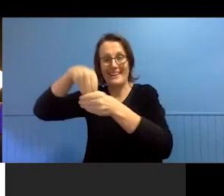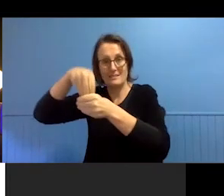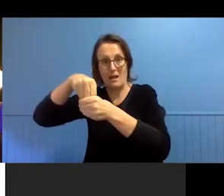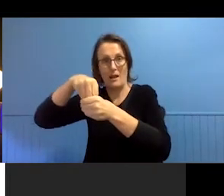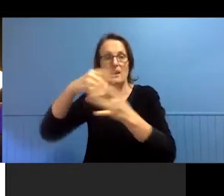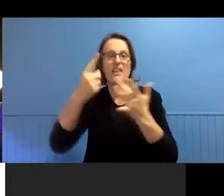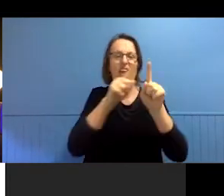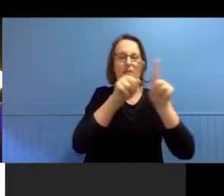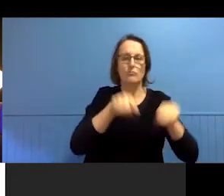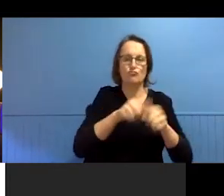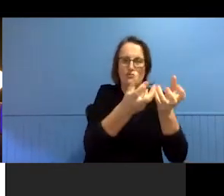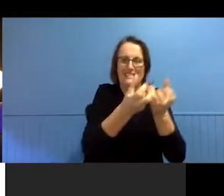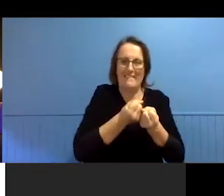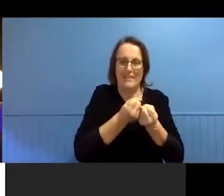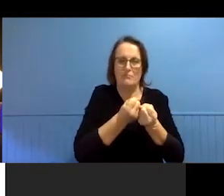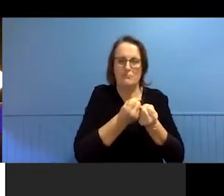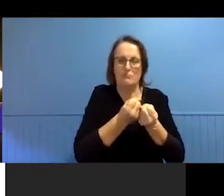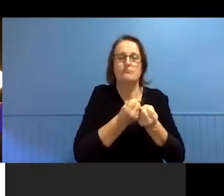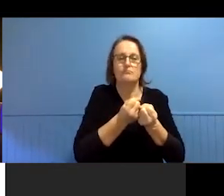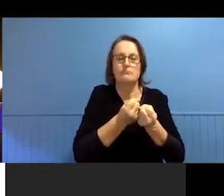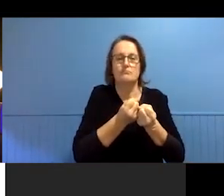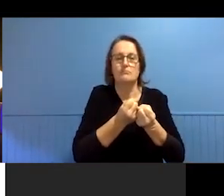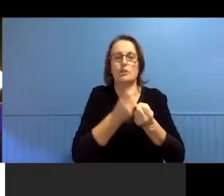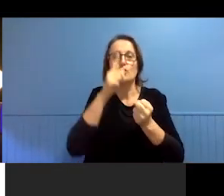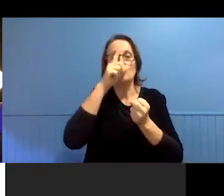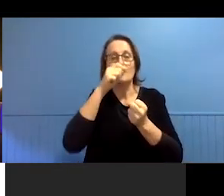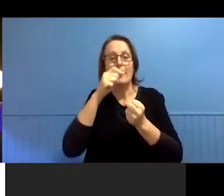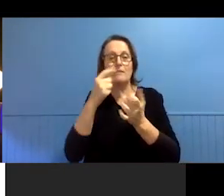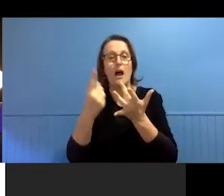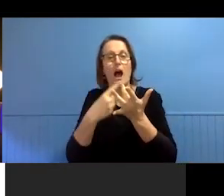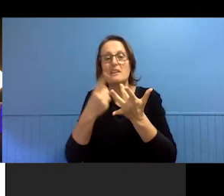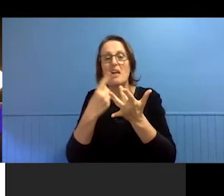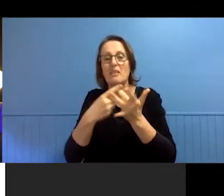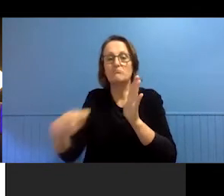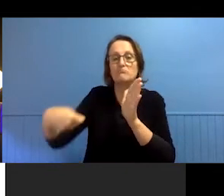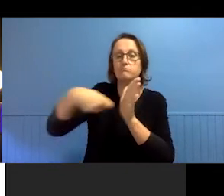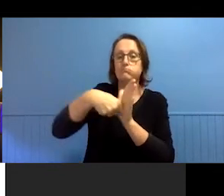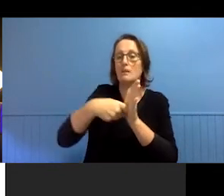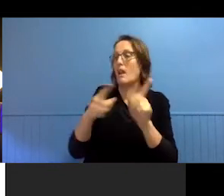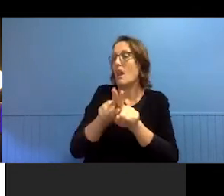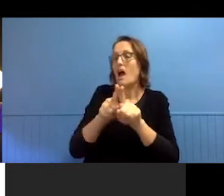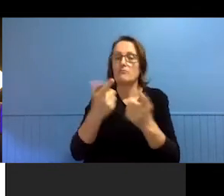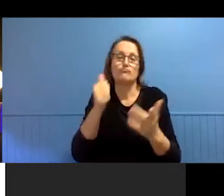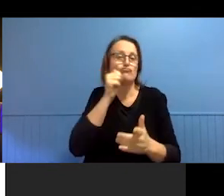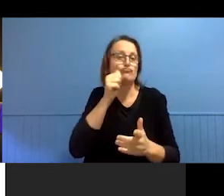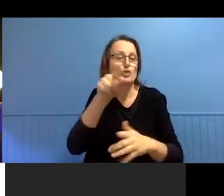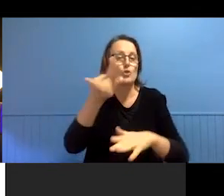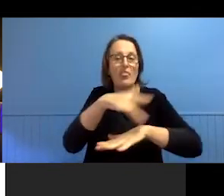well. You can also plug in an external sound source into it. So let's say you're at a theatre or you're in a live scenario where you